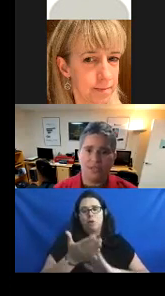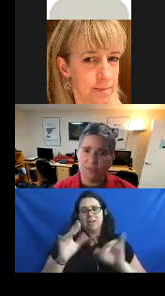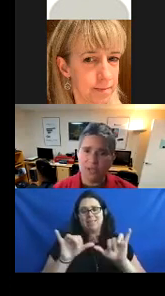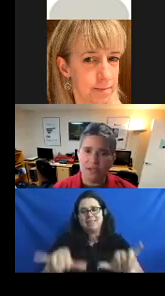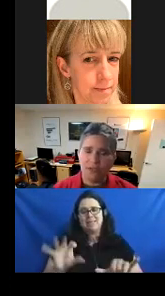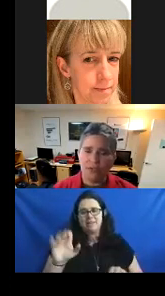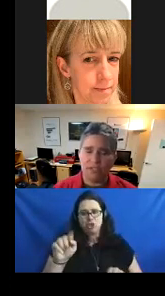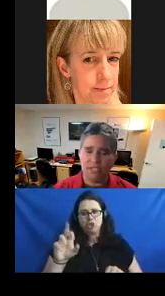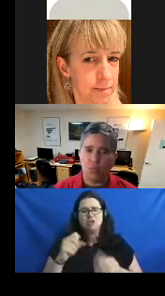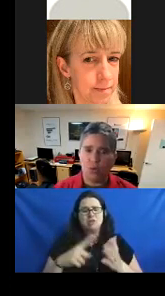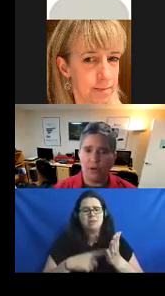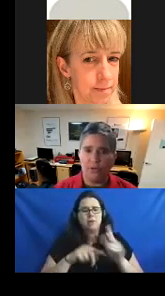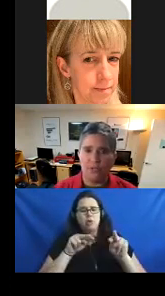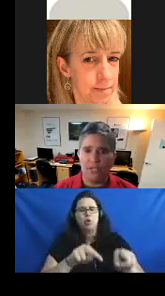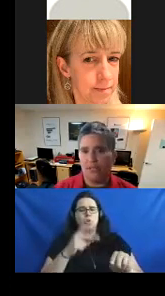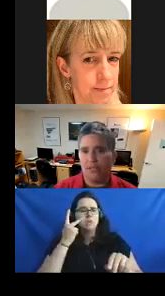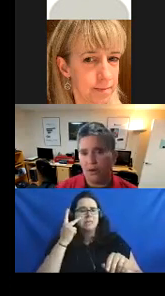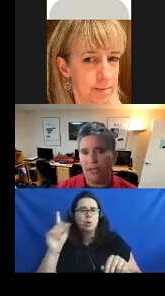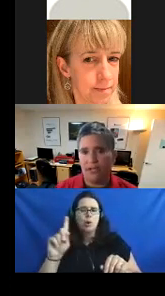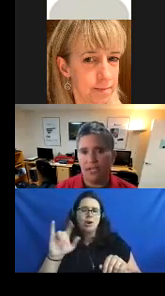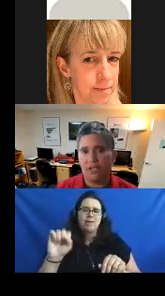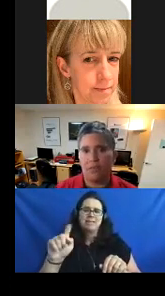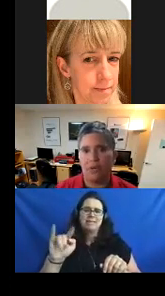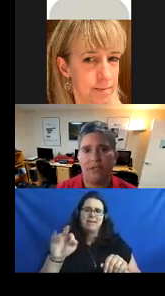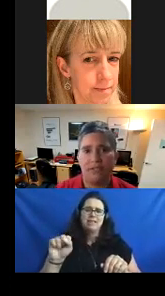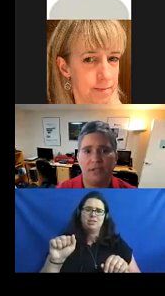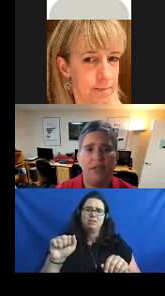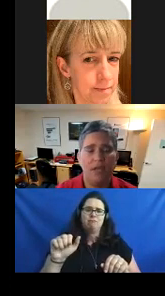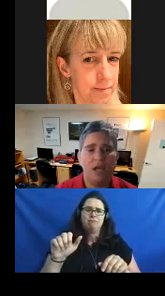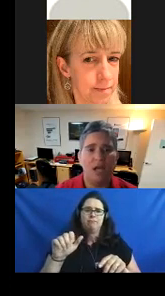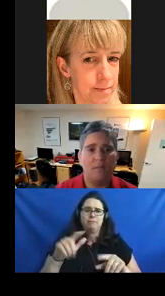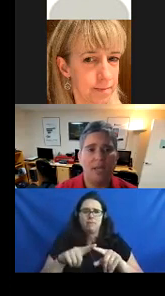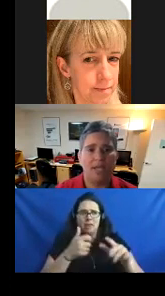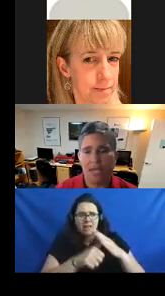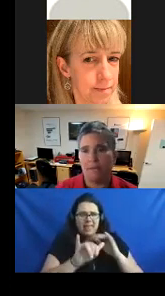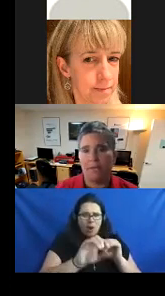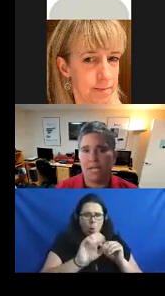YOU HAVE TO LOOK WHERE THEY ARE AND THEY MAY NOT BE TIED